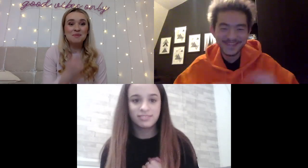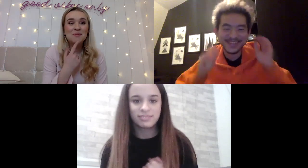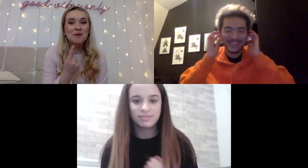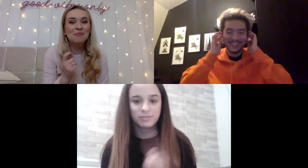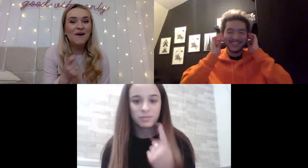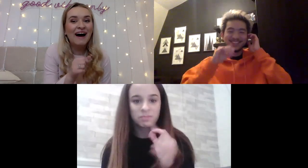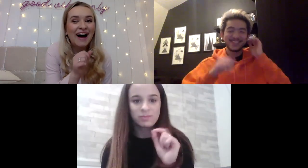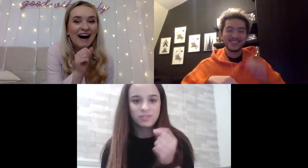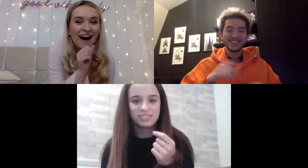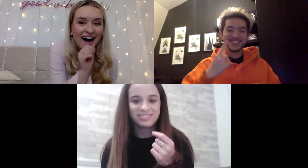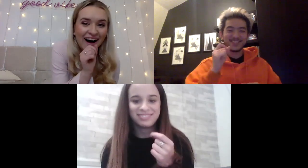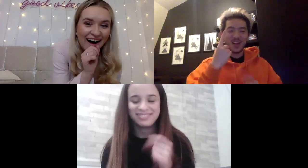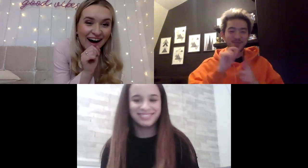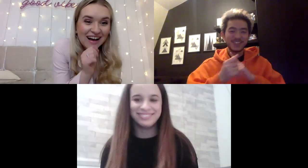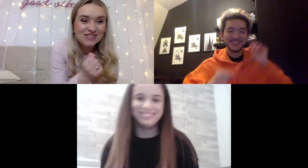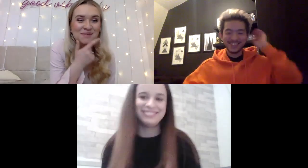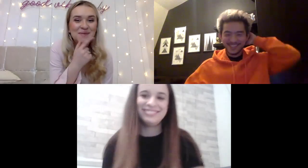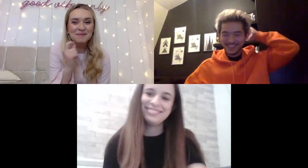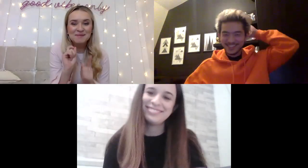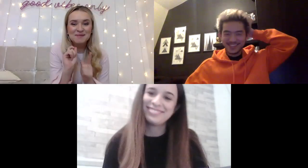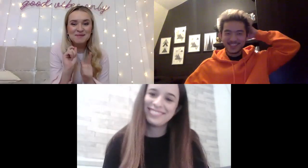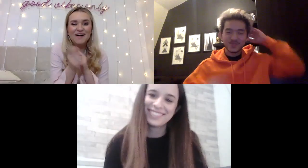Jas: She got one point?! Jem: I have one point?